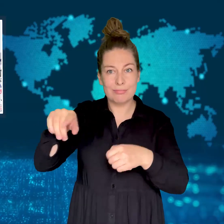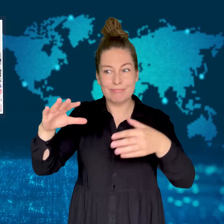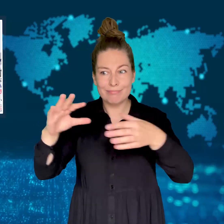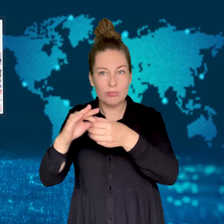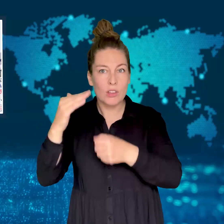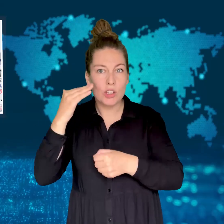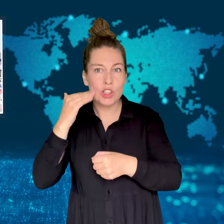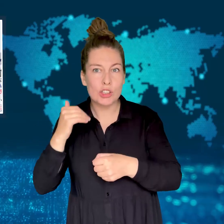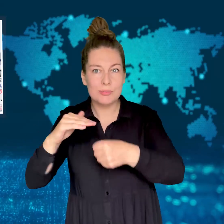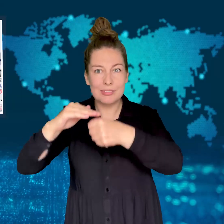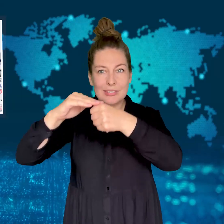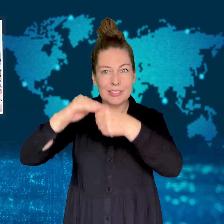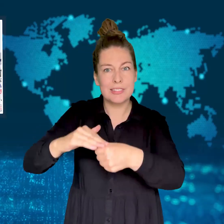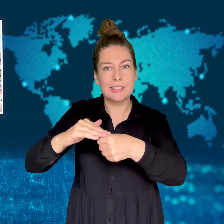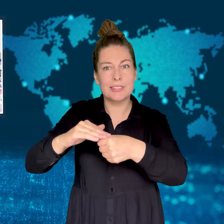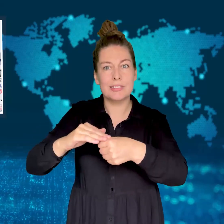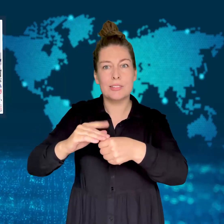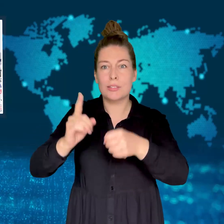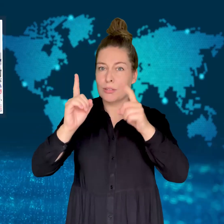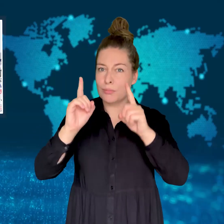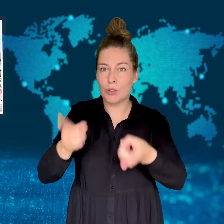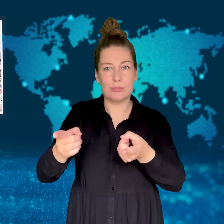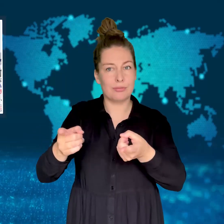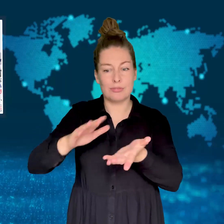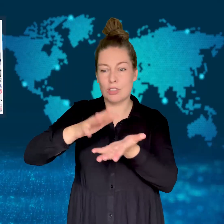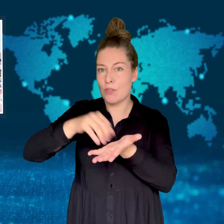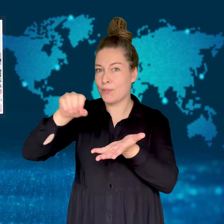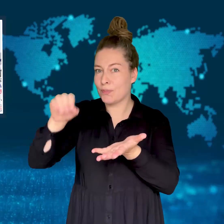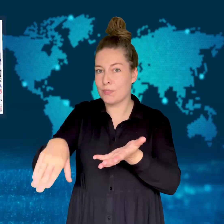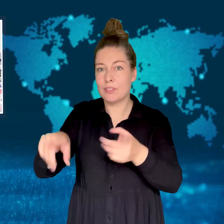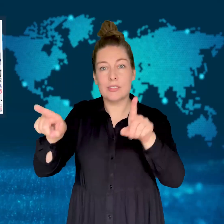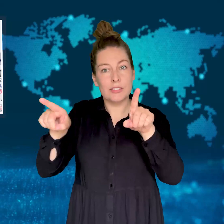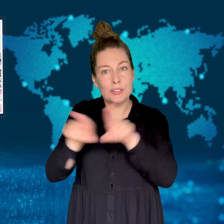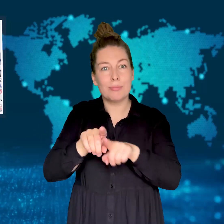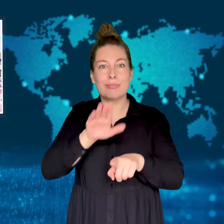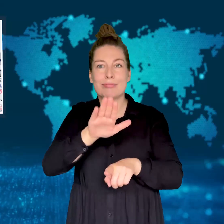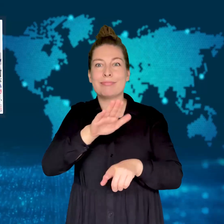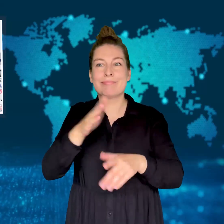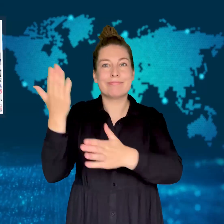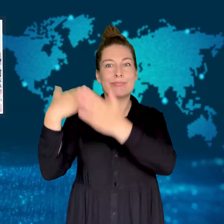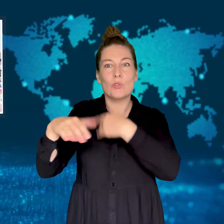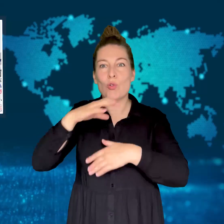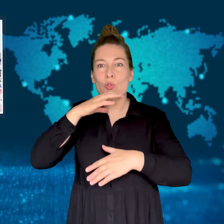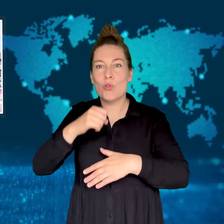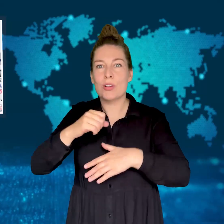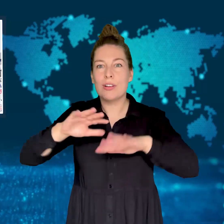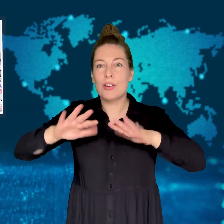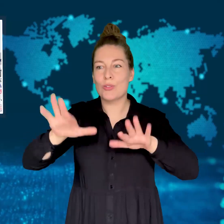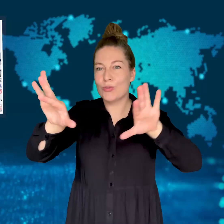Supporters of the lawsuit are noting that the Supreme Court ruled